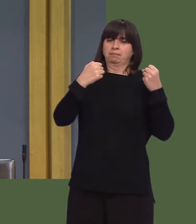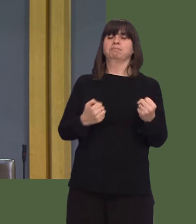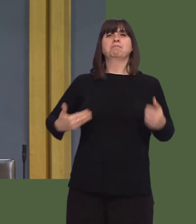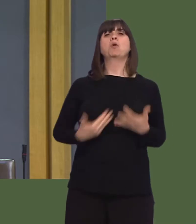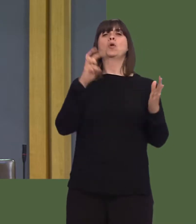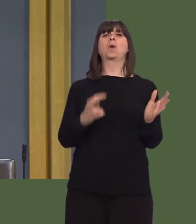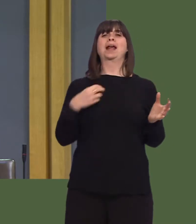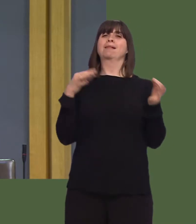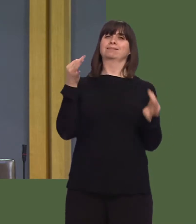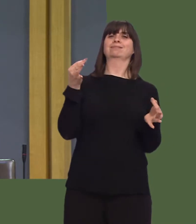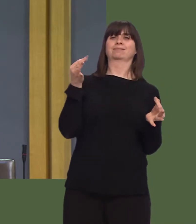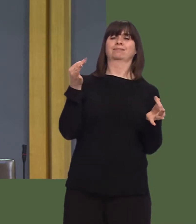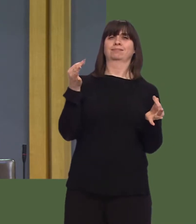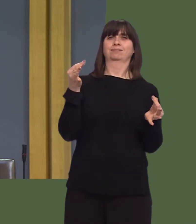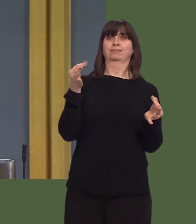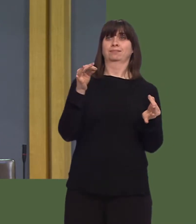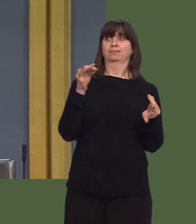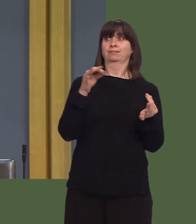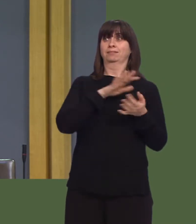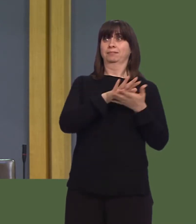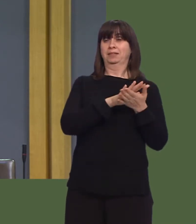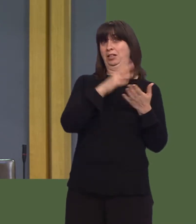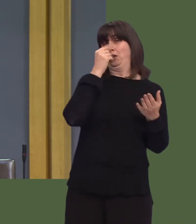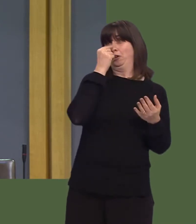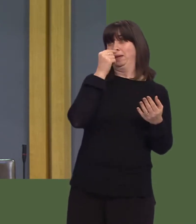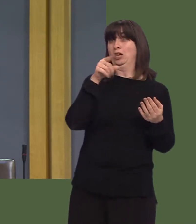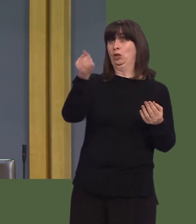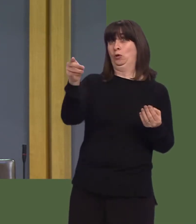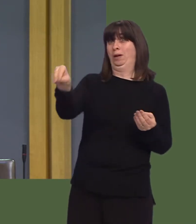so that in exchange for a considerable fee, and also, of course, a demonstration that